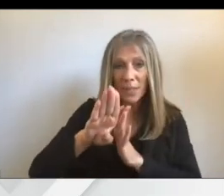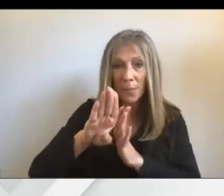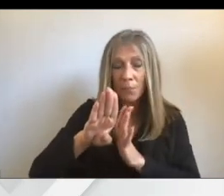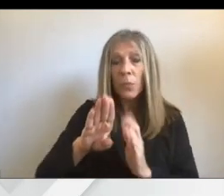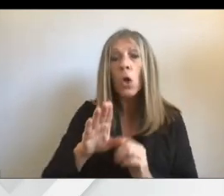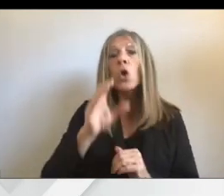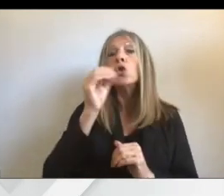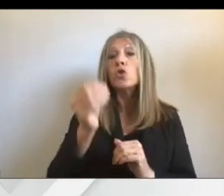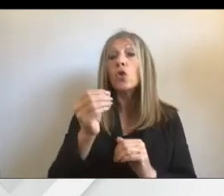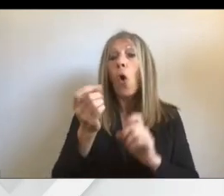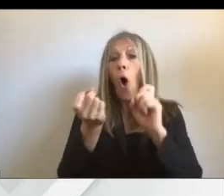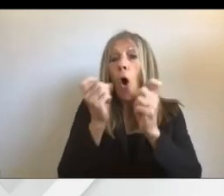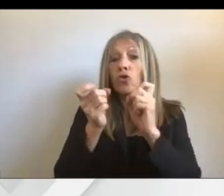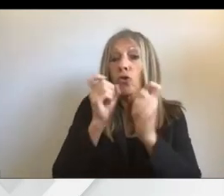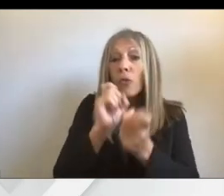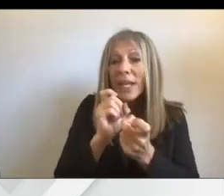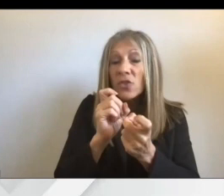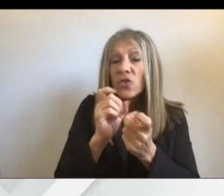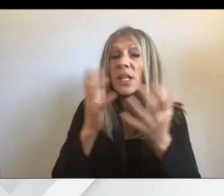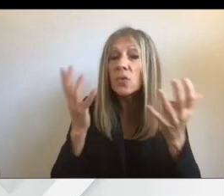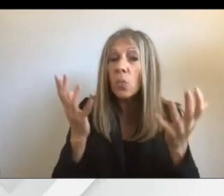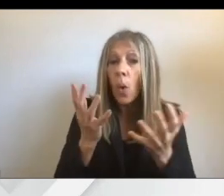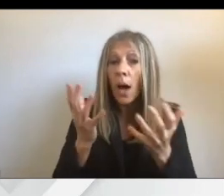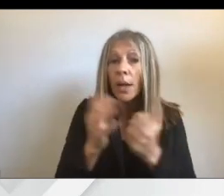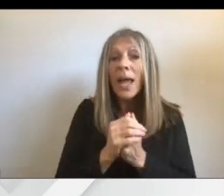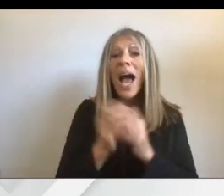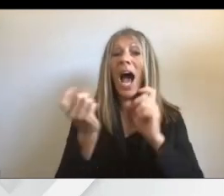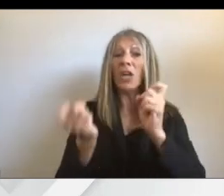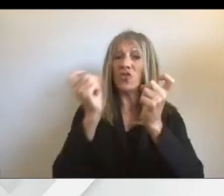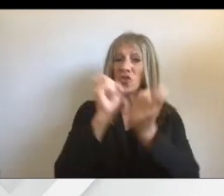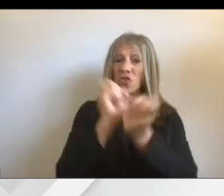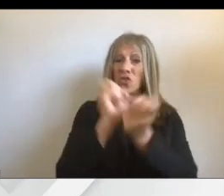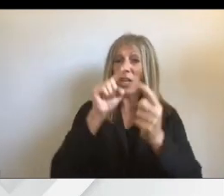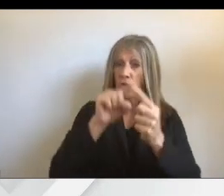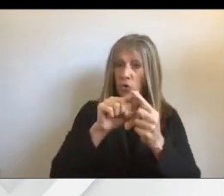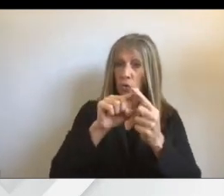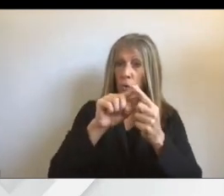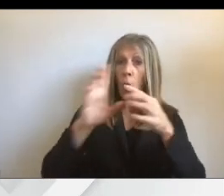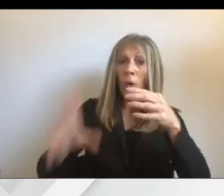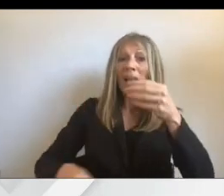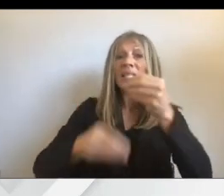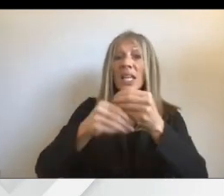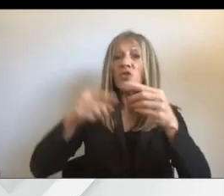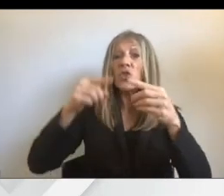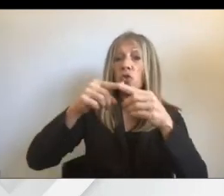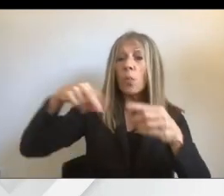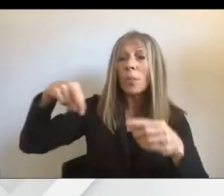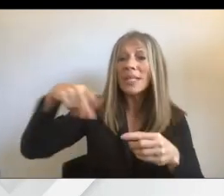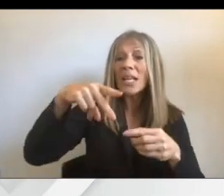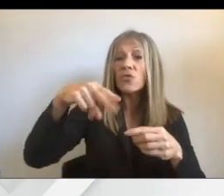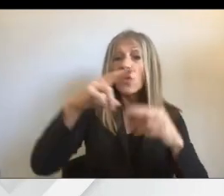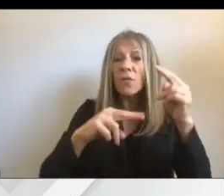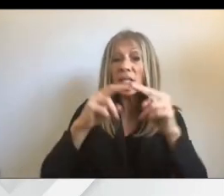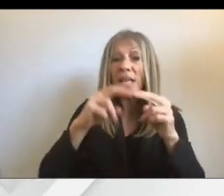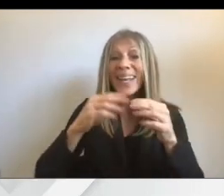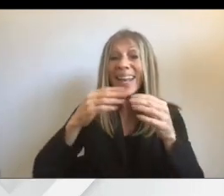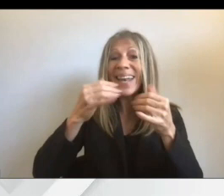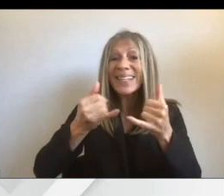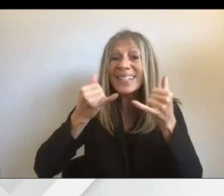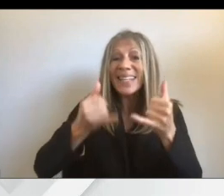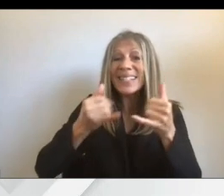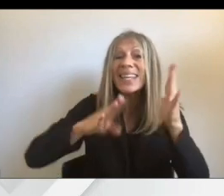So an alteration is: a change to or an addition to a pedestrian facility in an existing developed